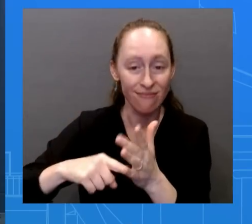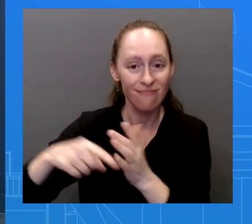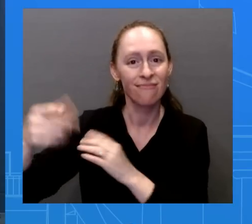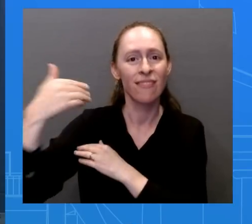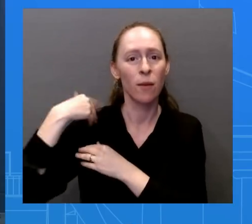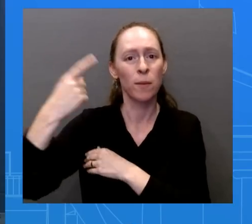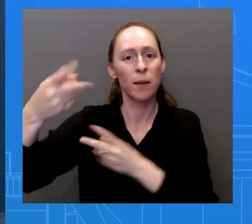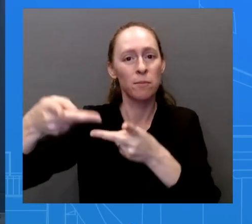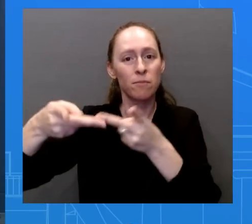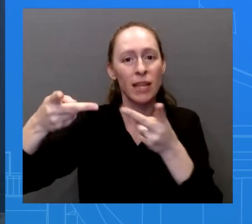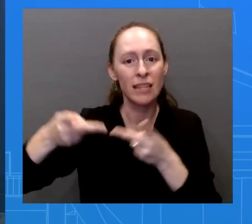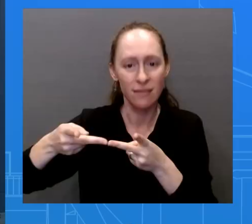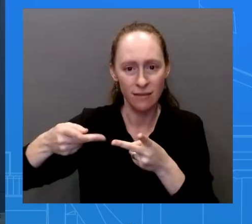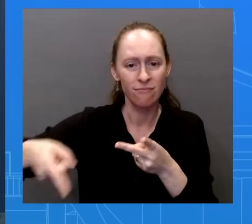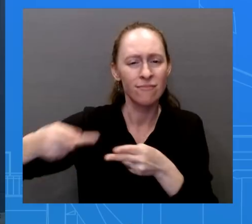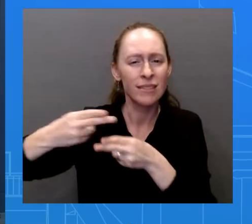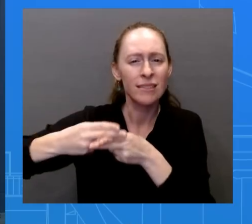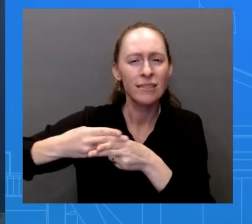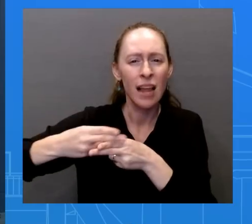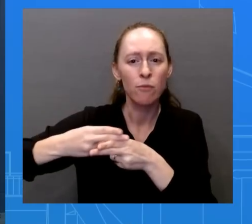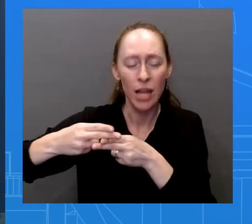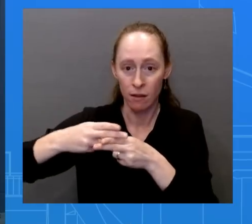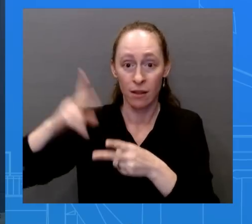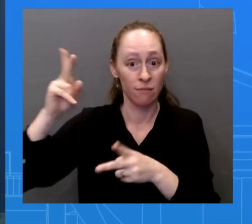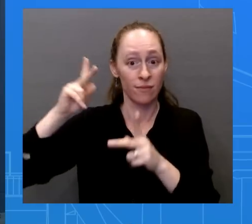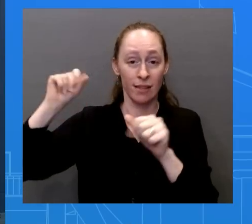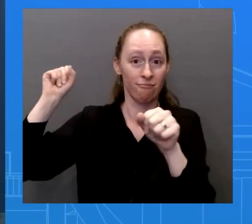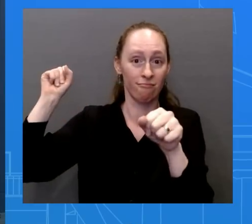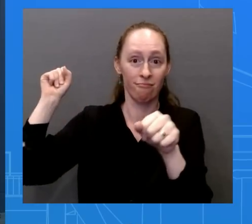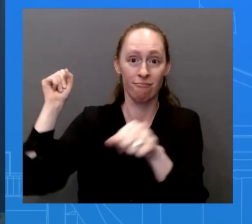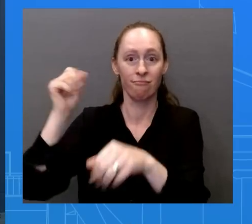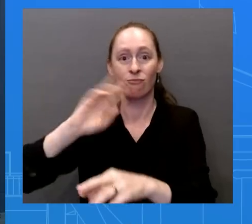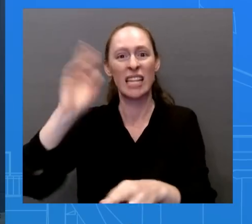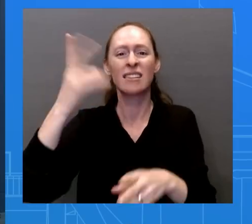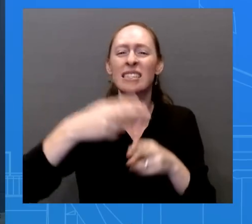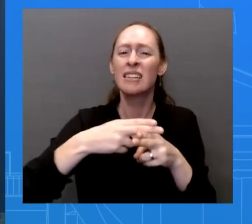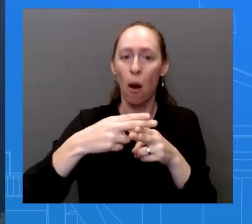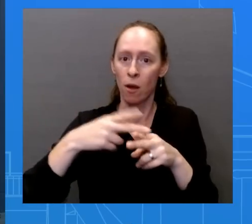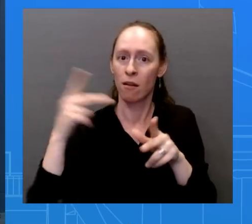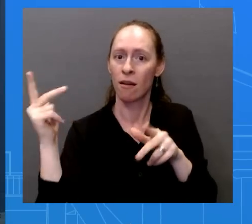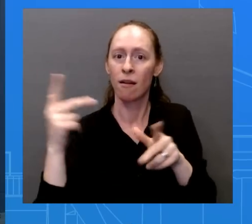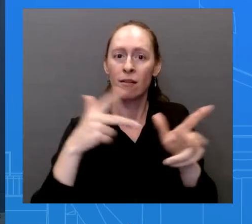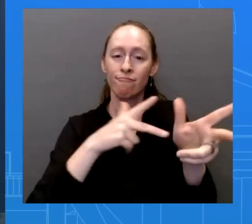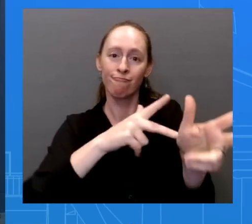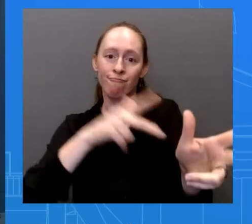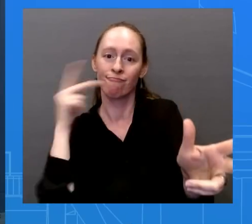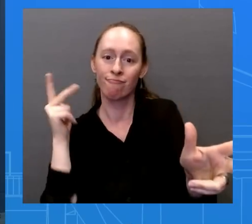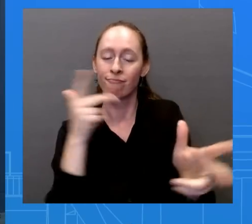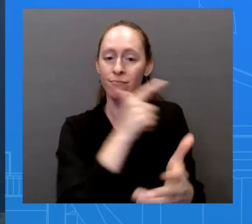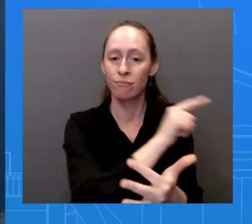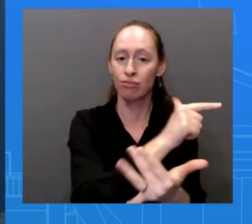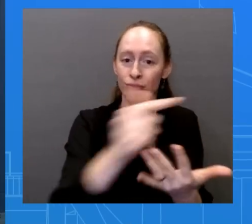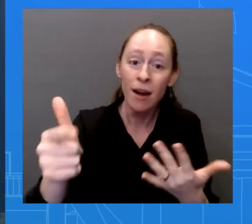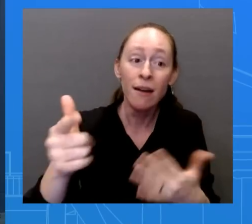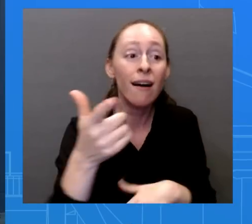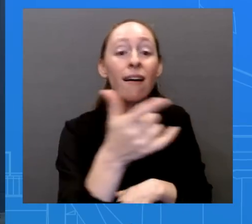Next week, we're going to be at the Texas State Fair in Dallas. Week after that, at the Jackson County Fair in Biloxi. And the week after that,